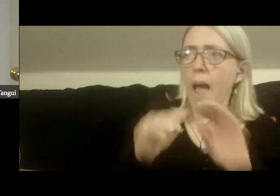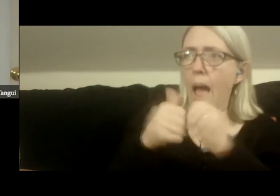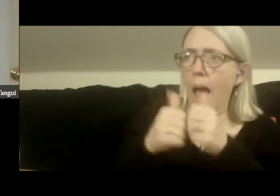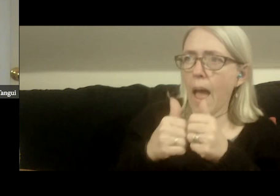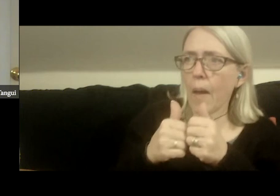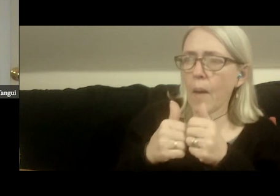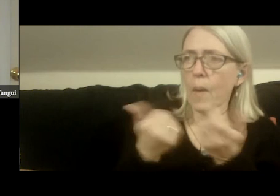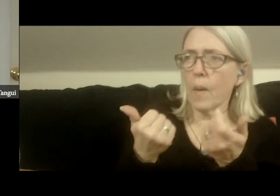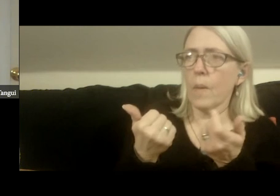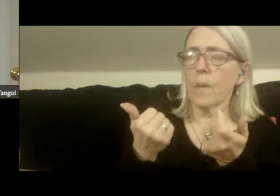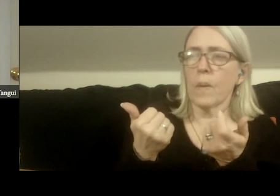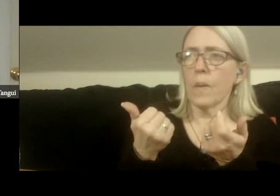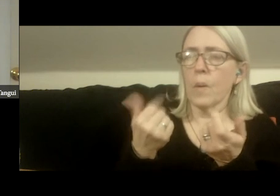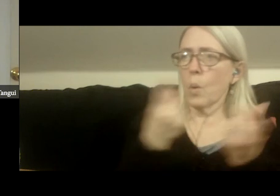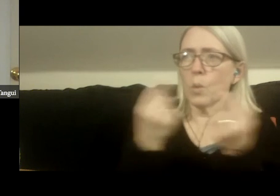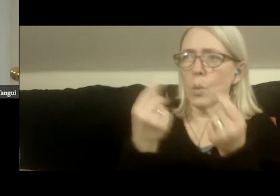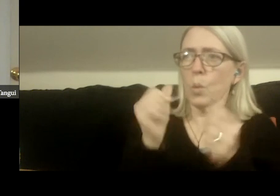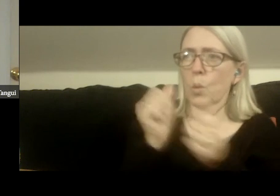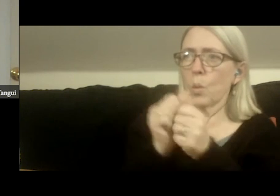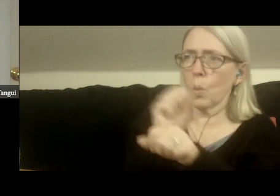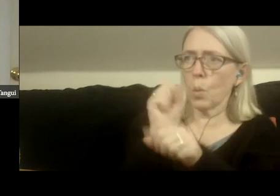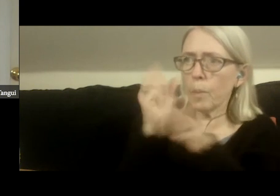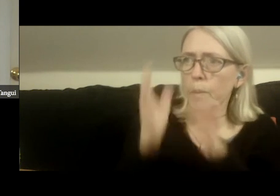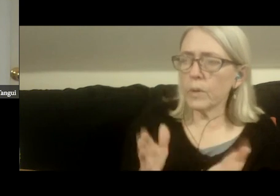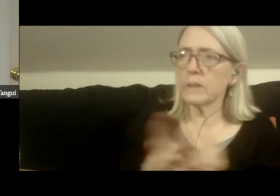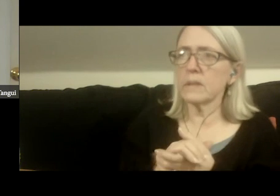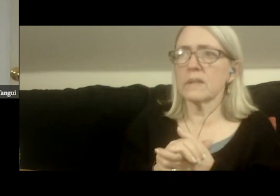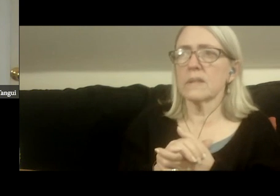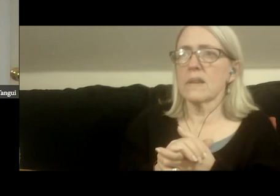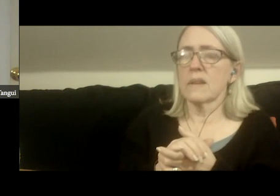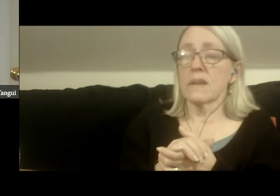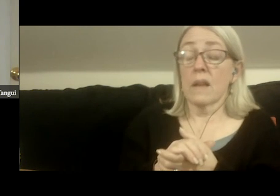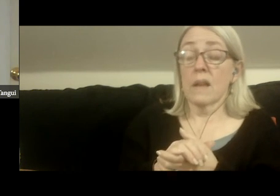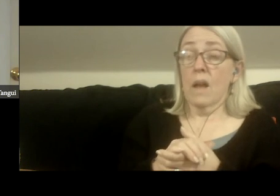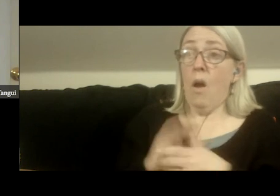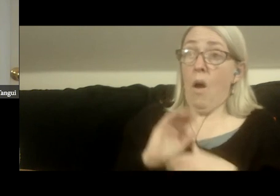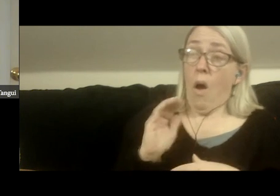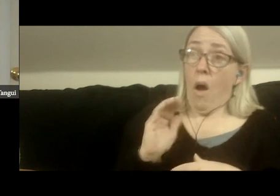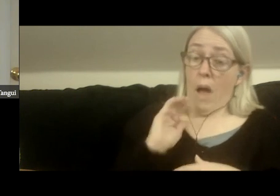and we couldn't have done this without the support of each team member in University Human Resources, right Chantelle?